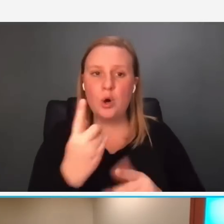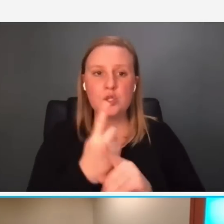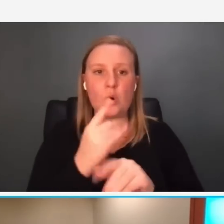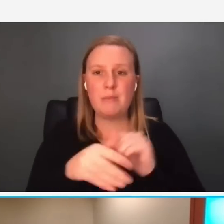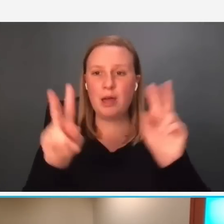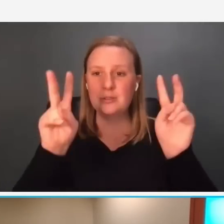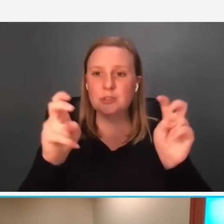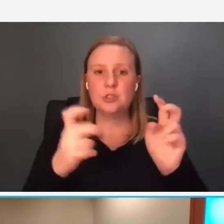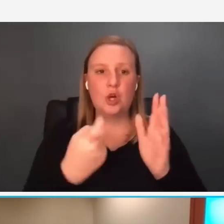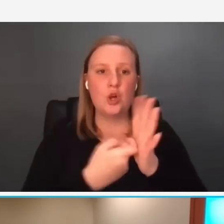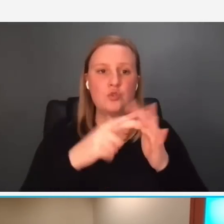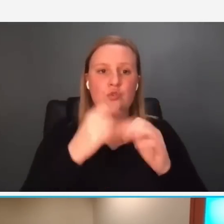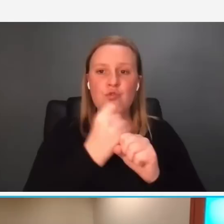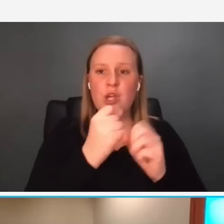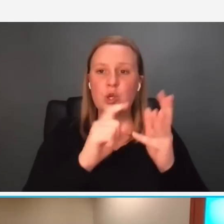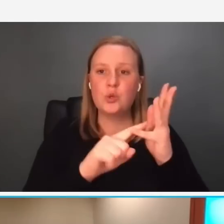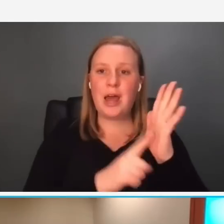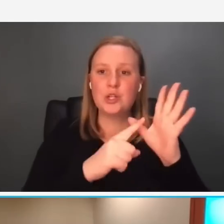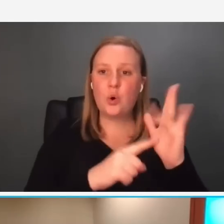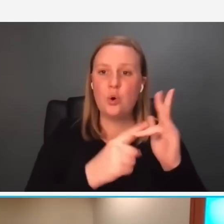So what we mean by stewardship is that we all